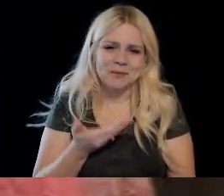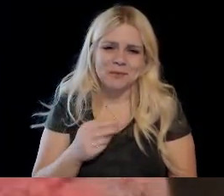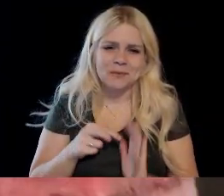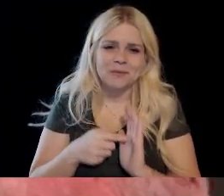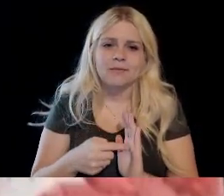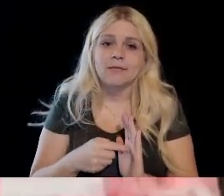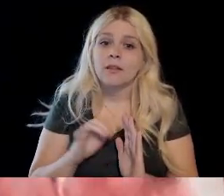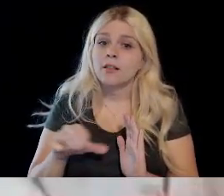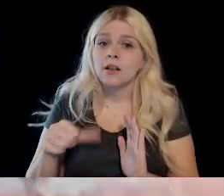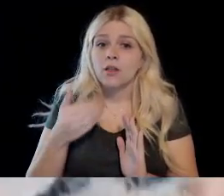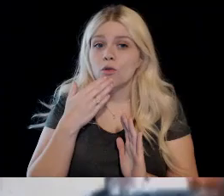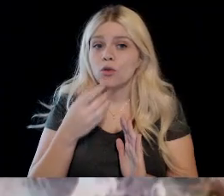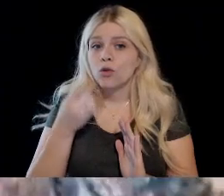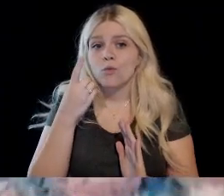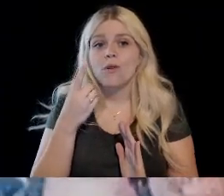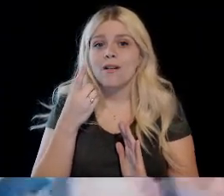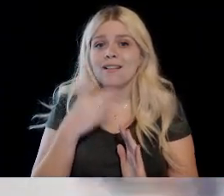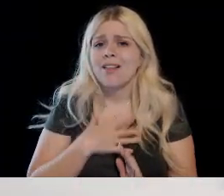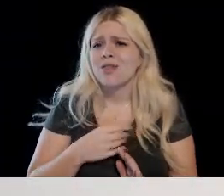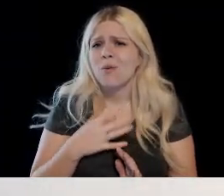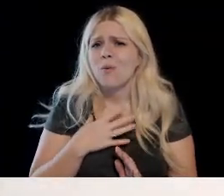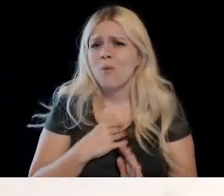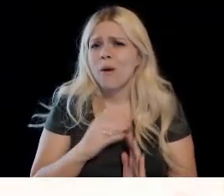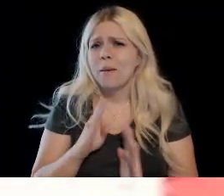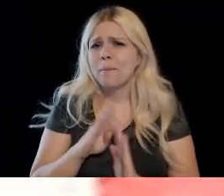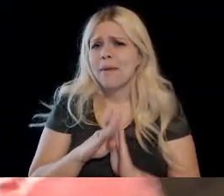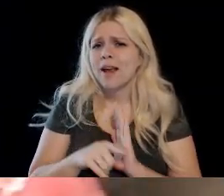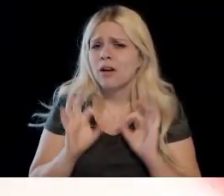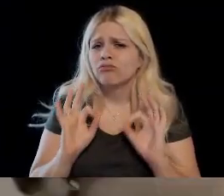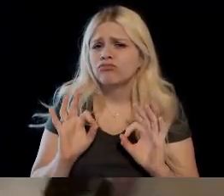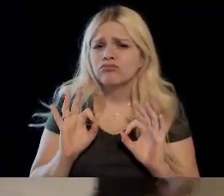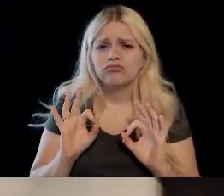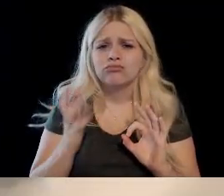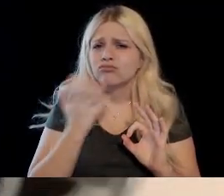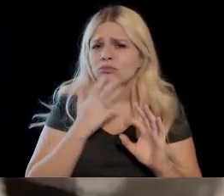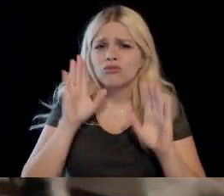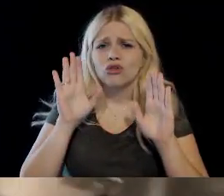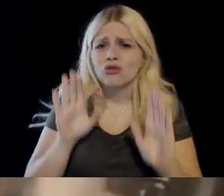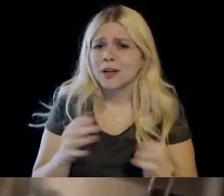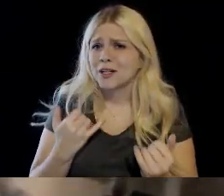another good one. On that white background. They did pretty good work today. Joanne: Uh-huh. They did. They did.